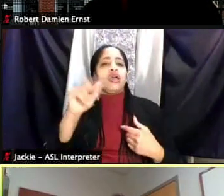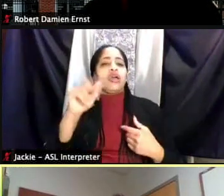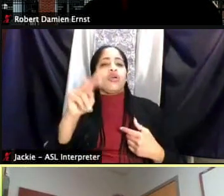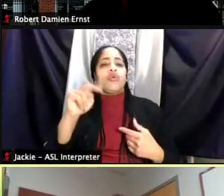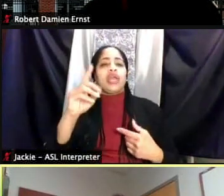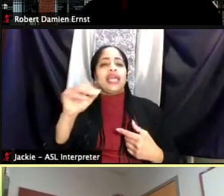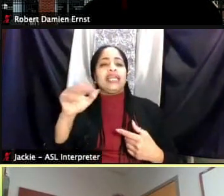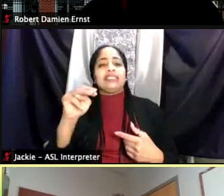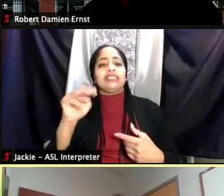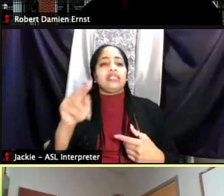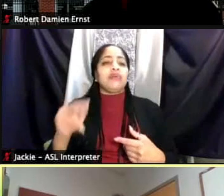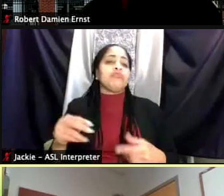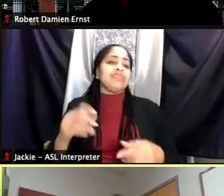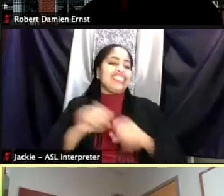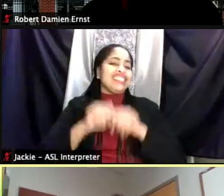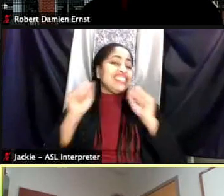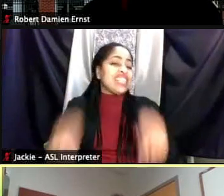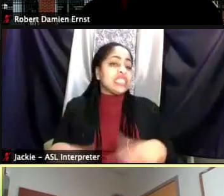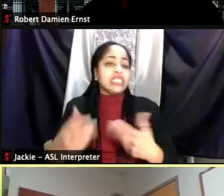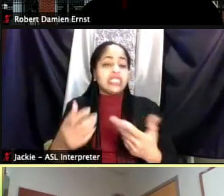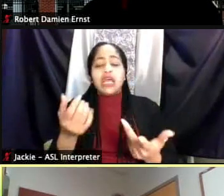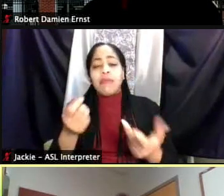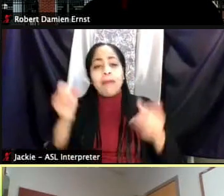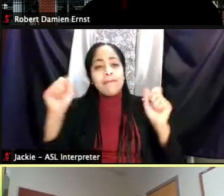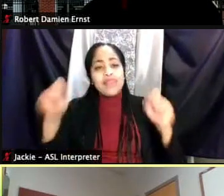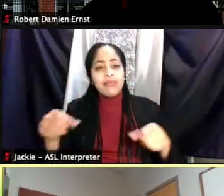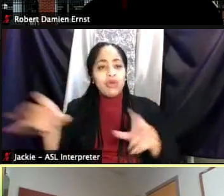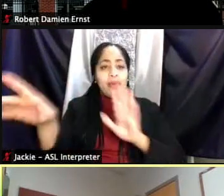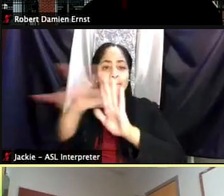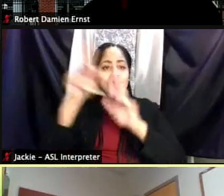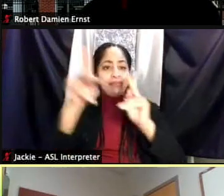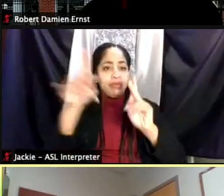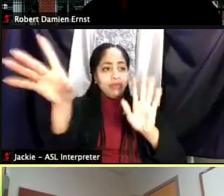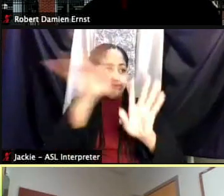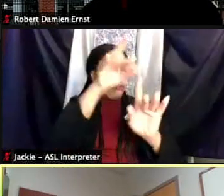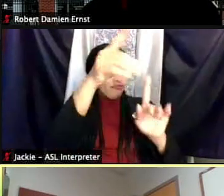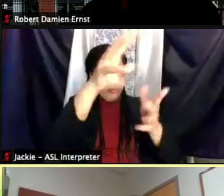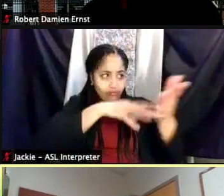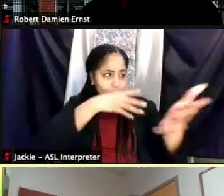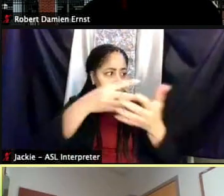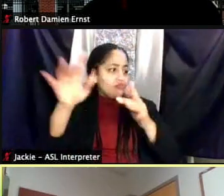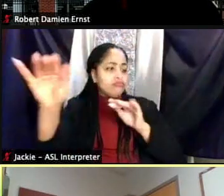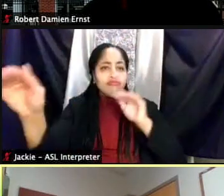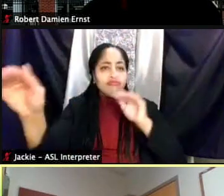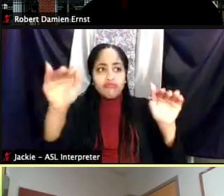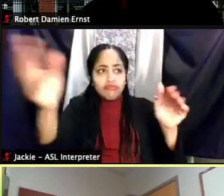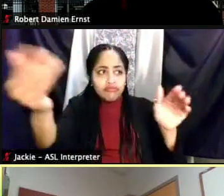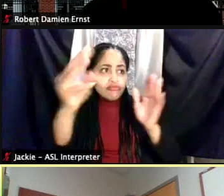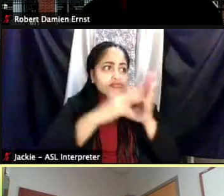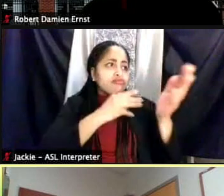to be able to pick people and get them to schedule in a randomized matter that was much more equitable.